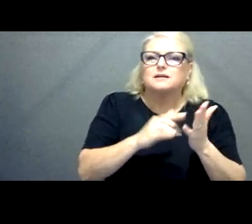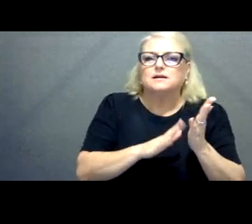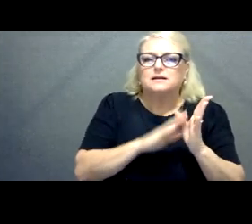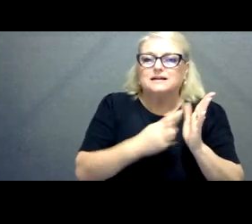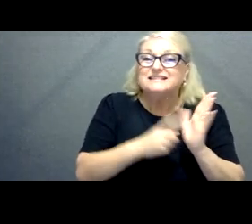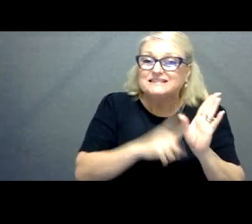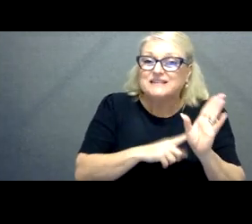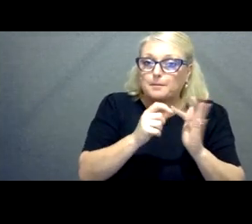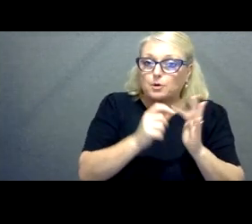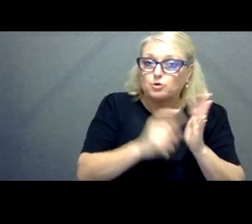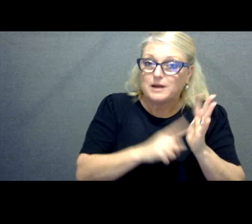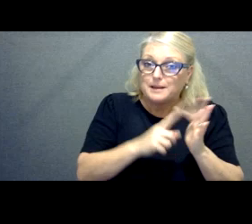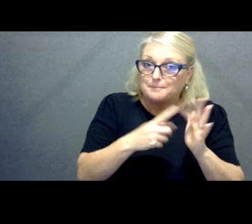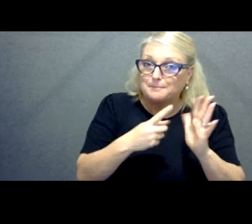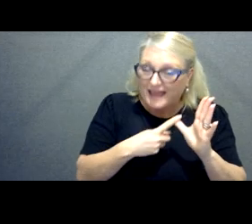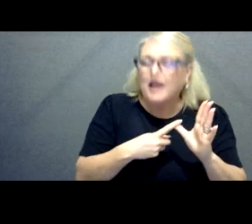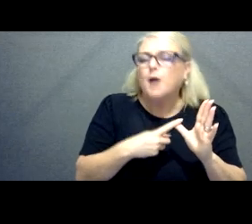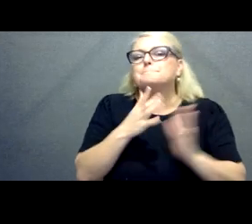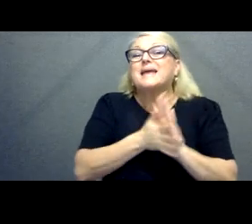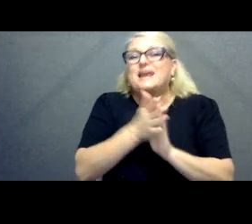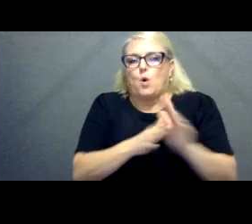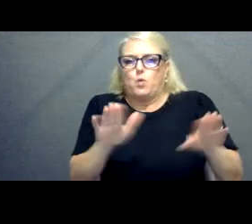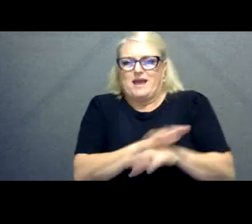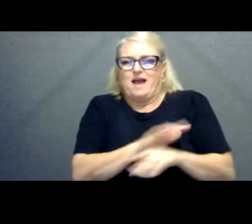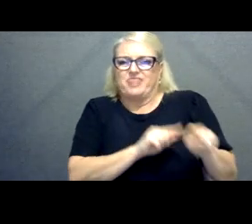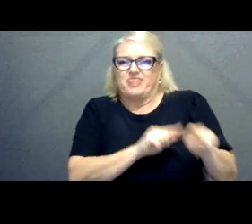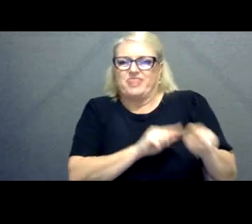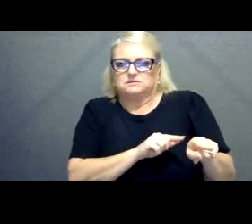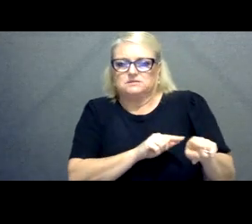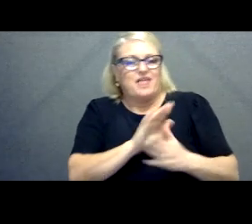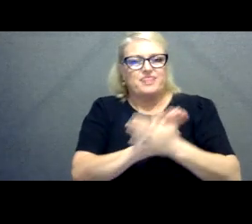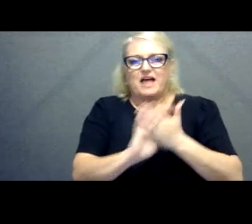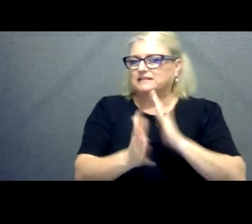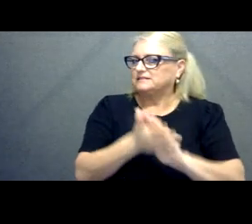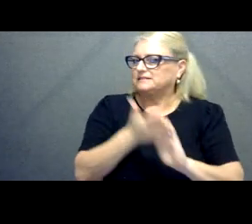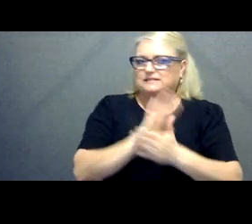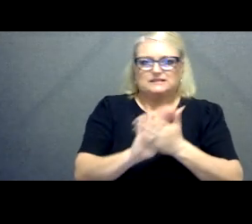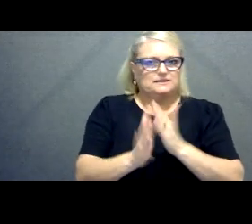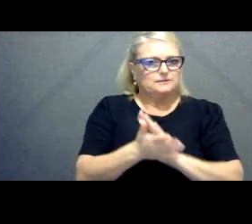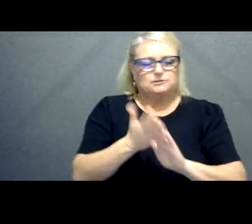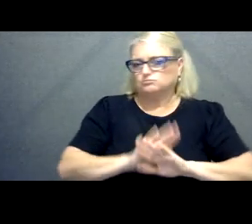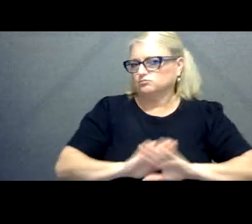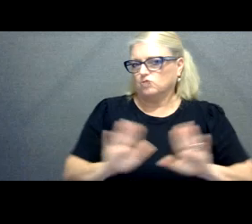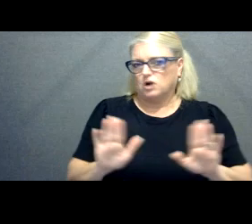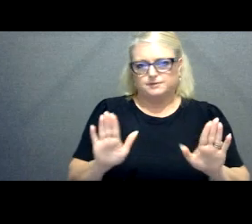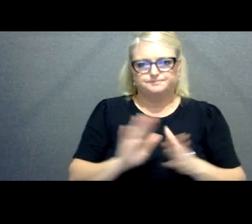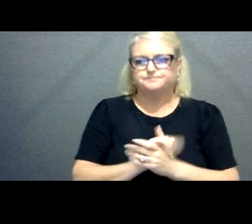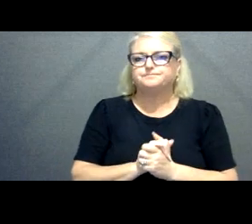so there won't necessarily need be any further request for funding required on those files and we